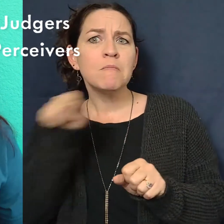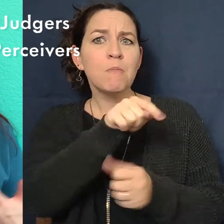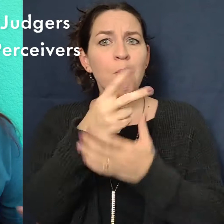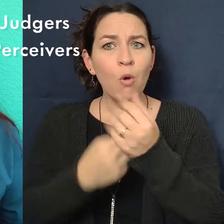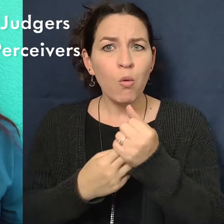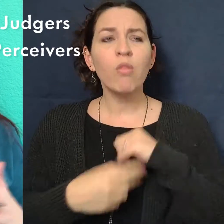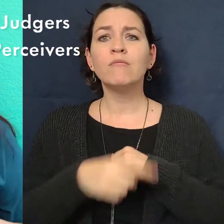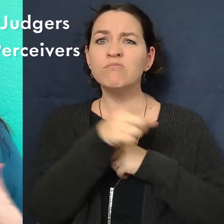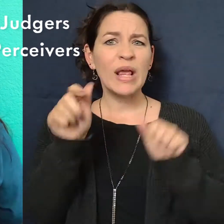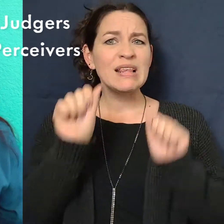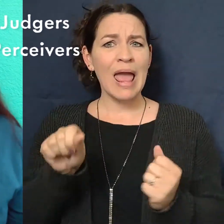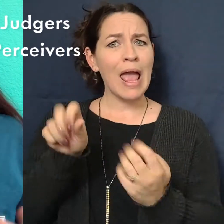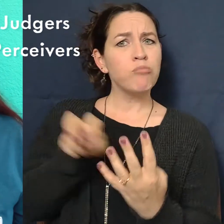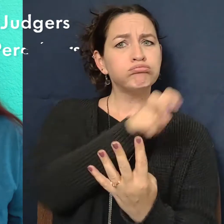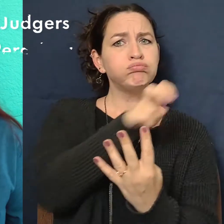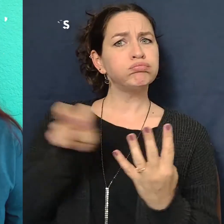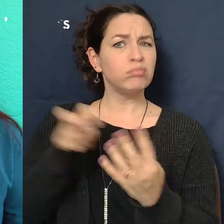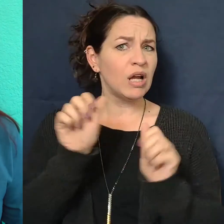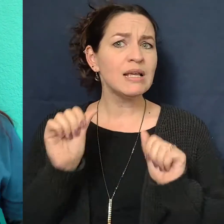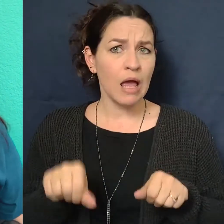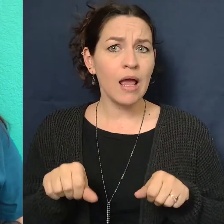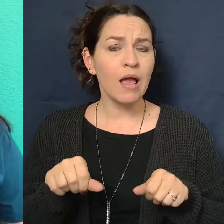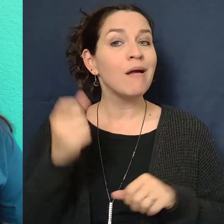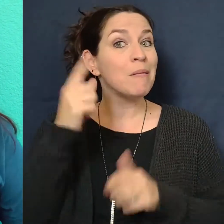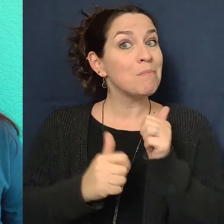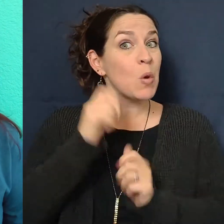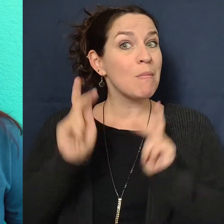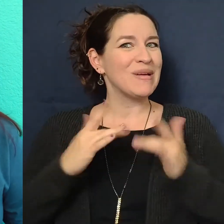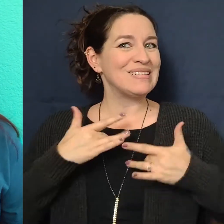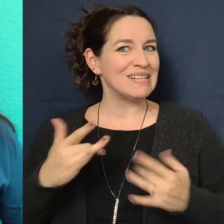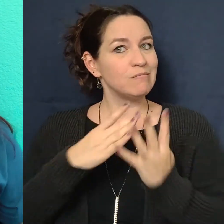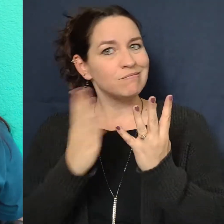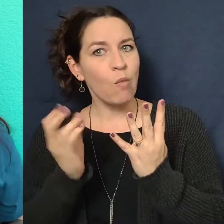everyone can move on this spectrum of these letters. But most people have a preference or tendency towards